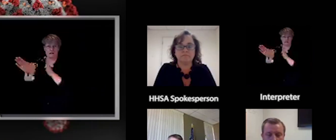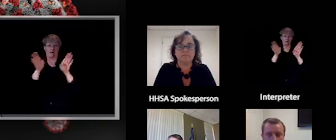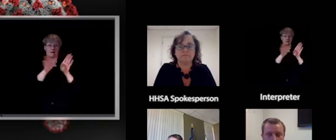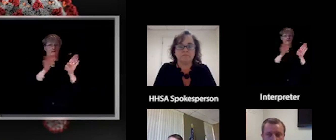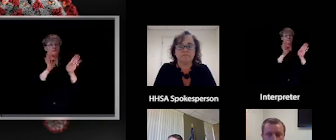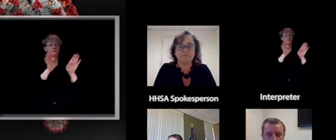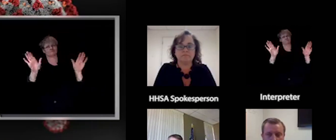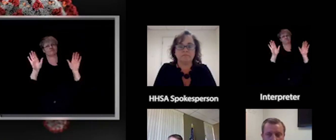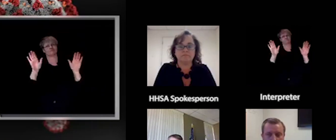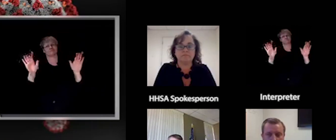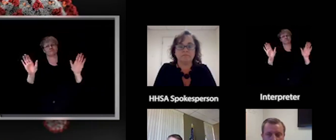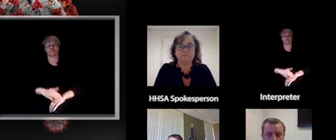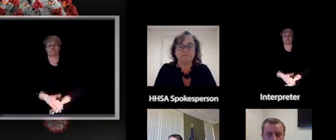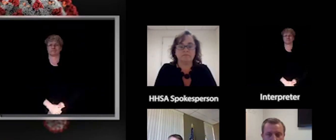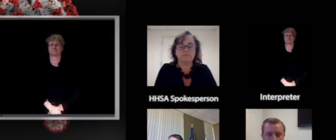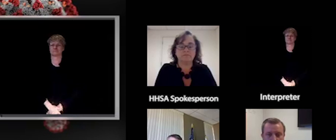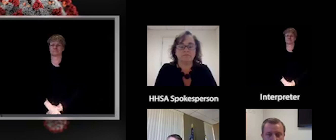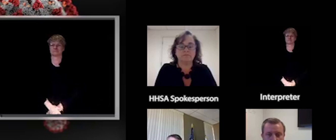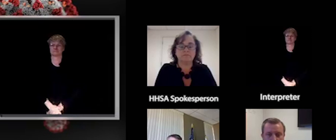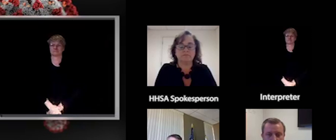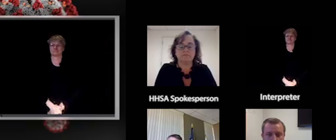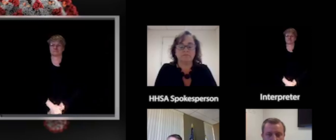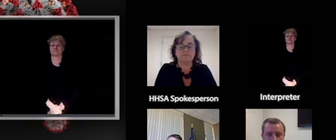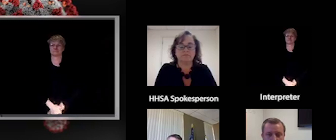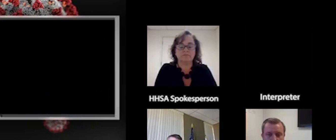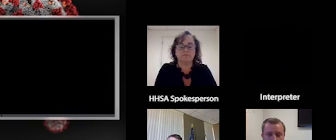We’ve talked a lot over the past couple of months about what happens when our numbers